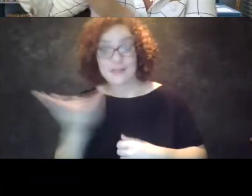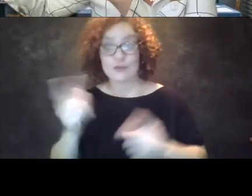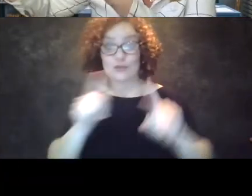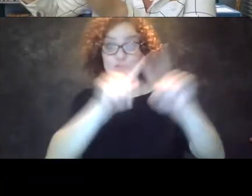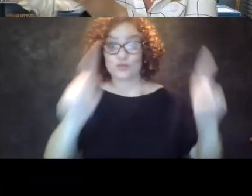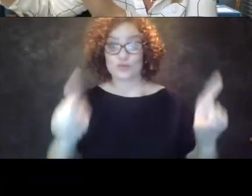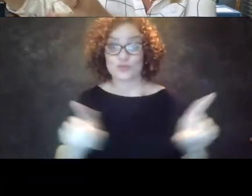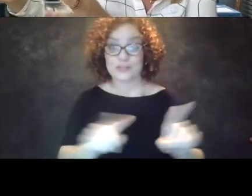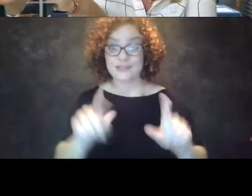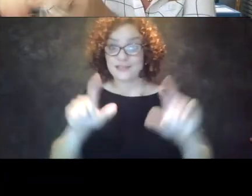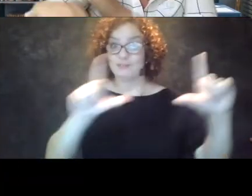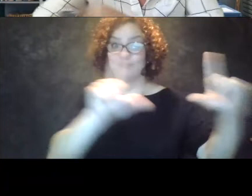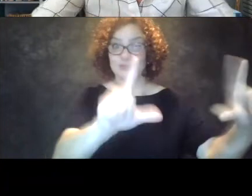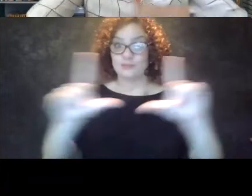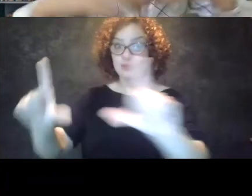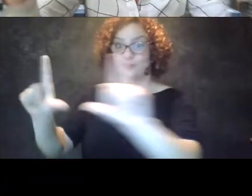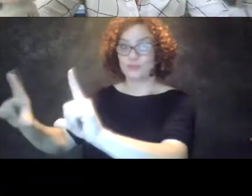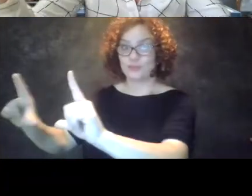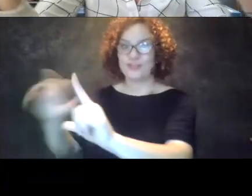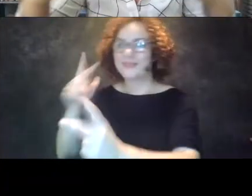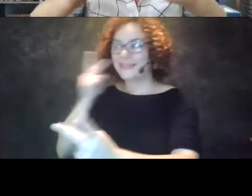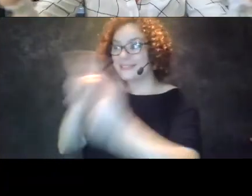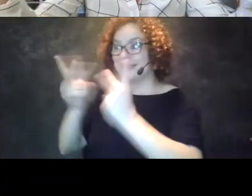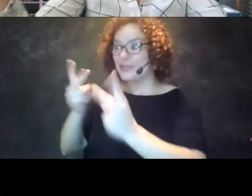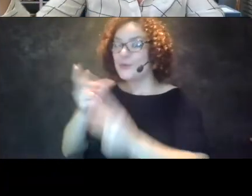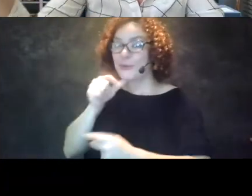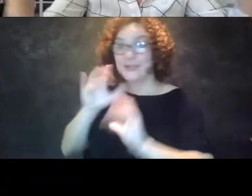hear them like know that they're there that still have the screen to make everything bigger.